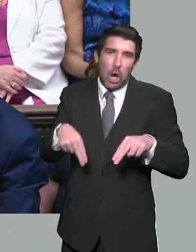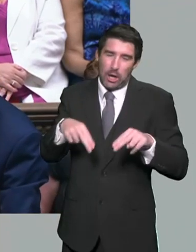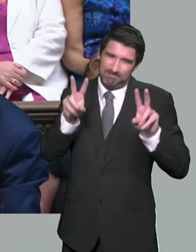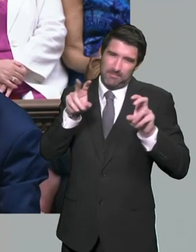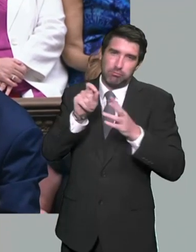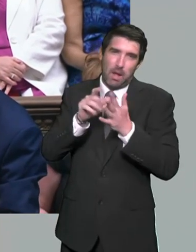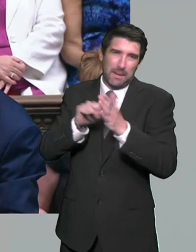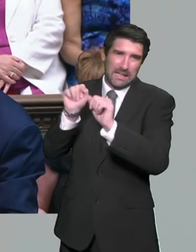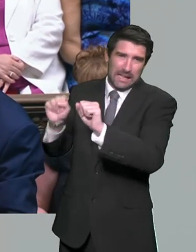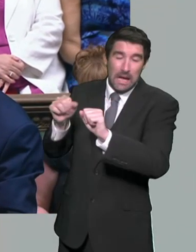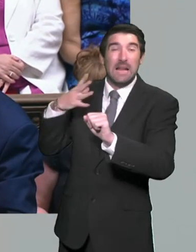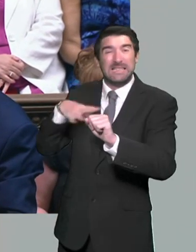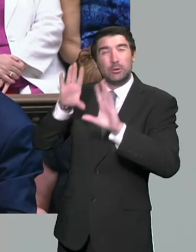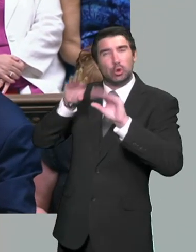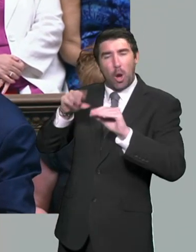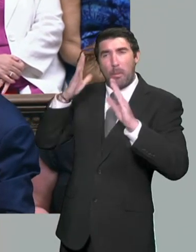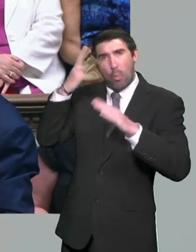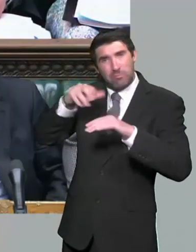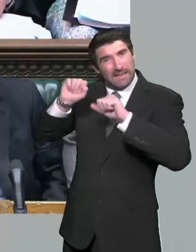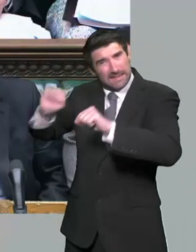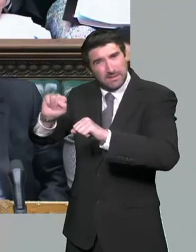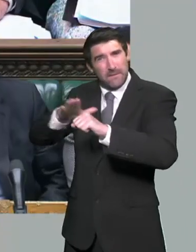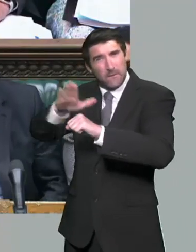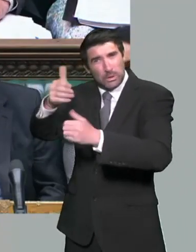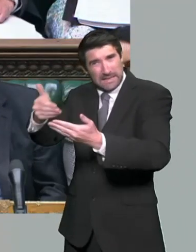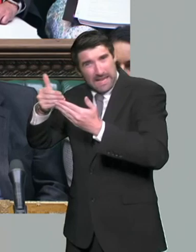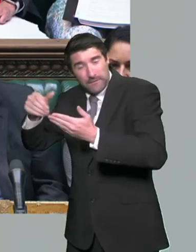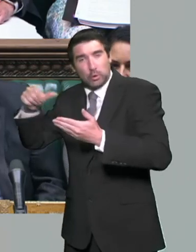We know what the Prime Minister says about British business in private—I think that